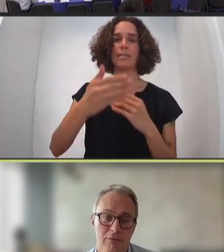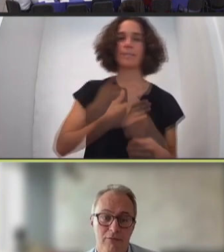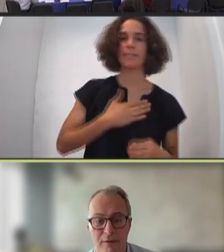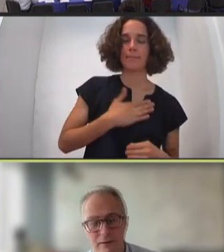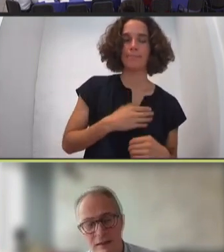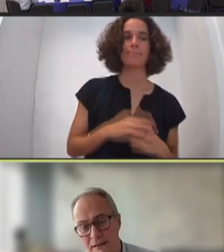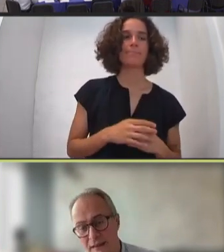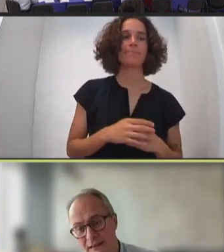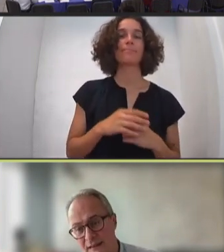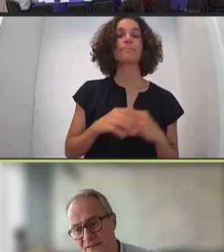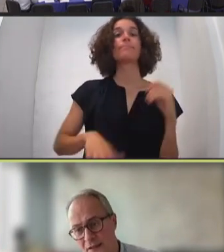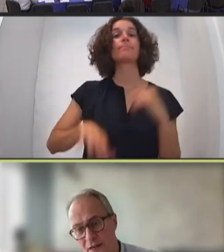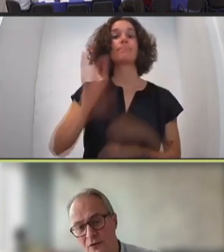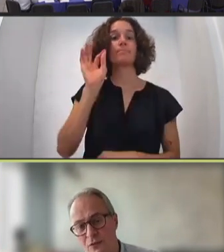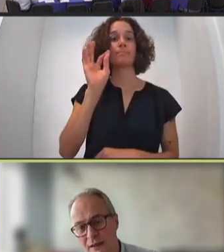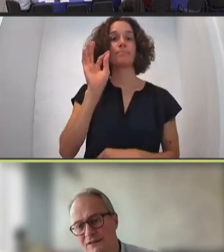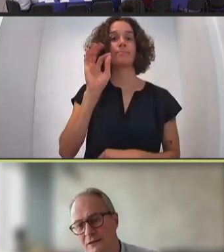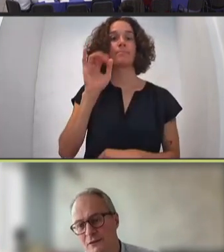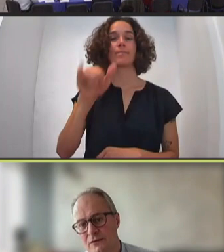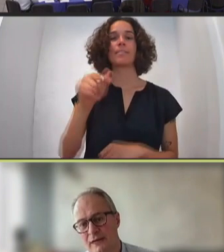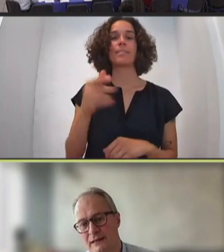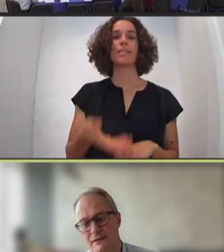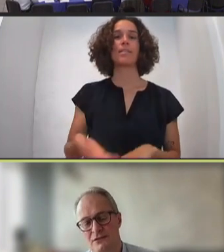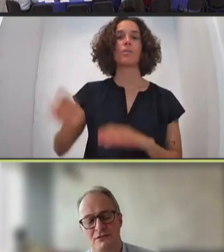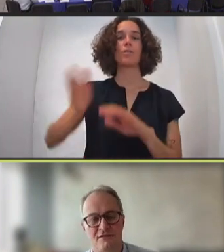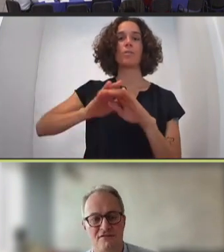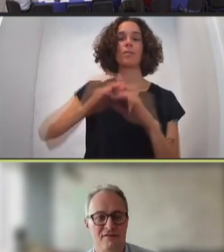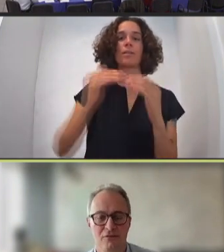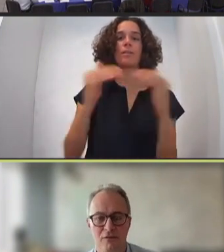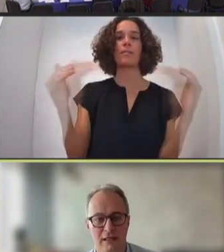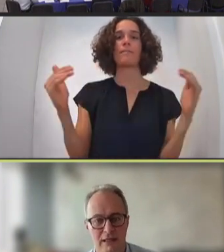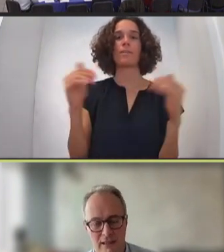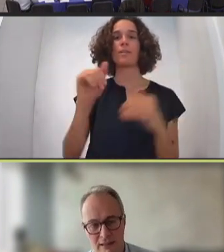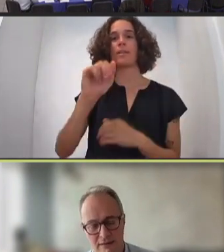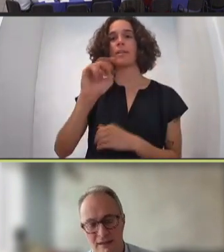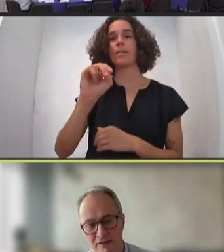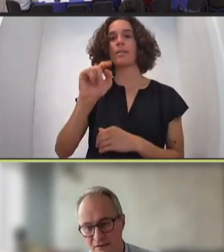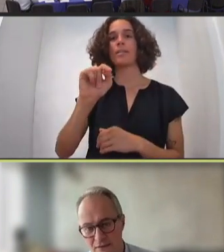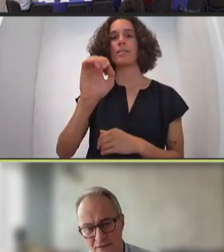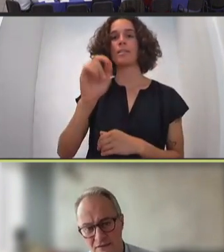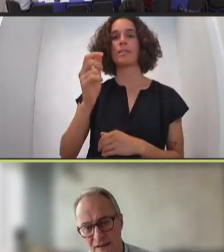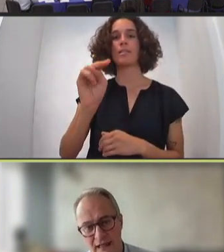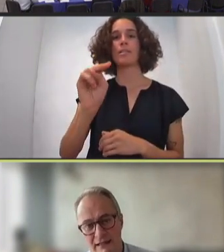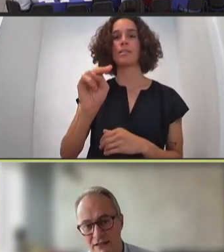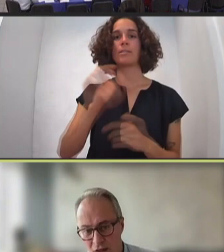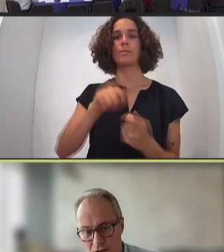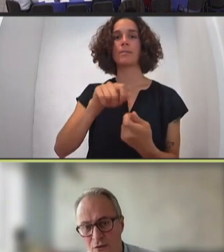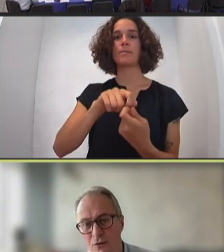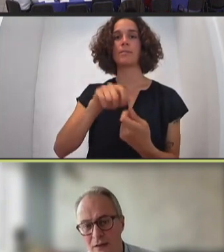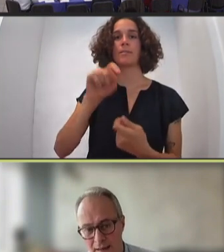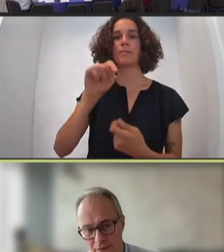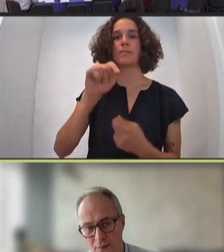We found that that this increased level of antigen specific T cells did not correlate with